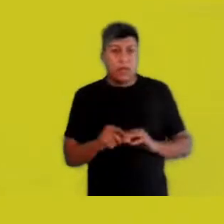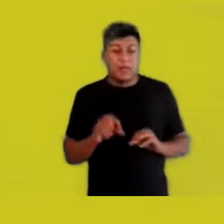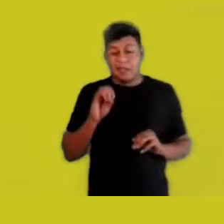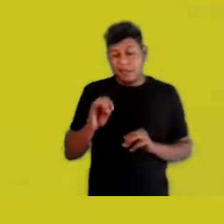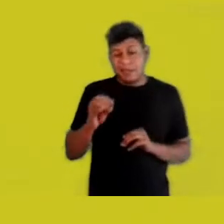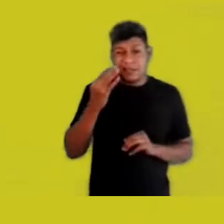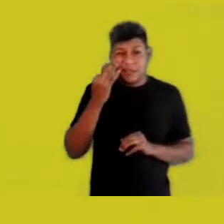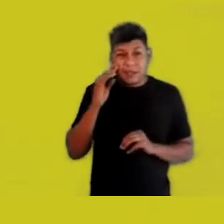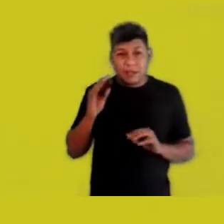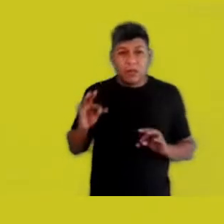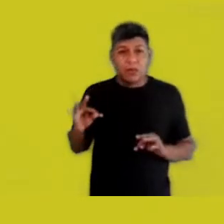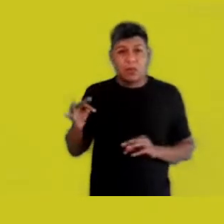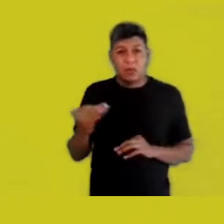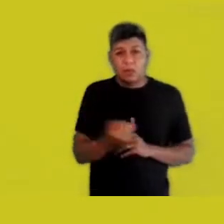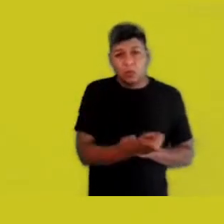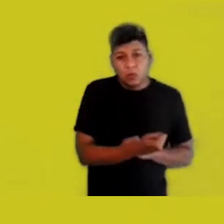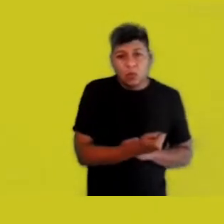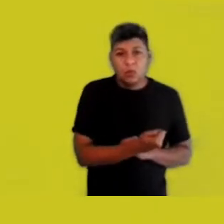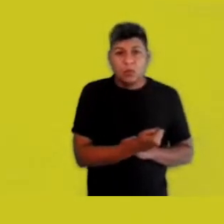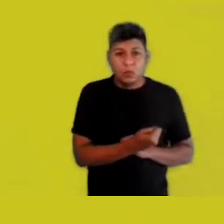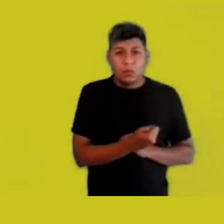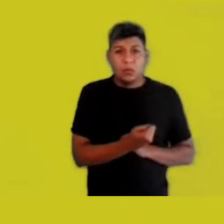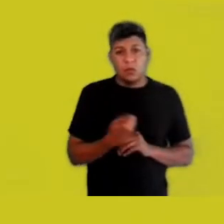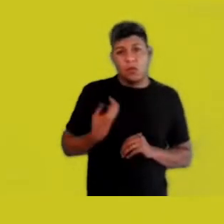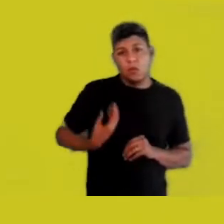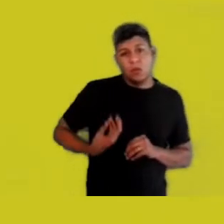Aílton Krenak, very wisely, said that the notion of myth